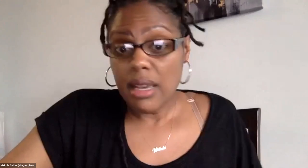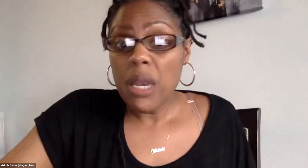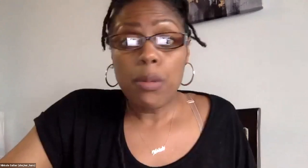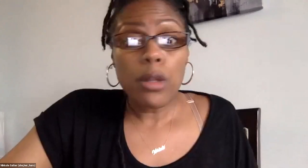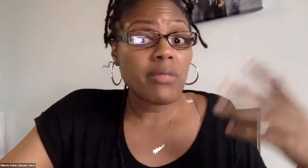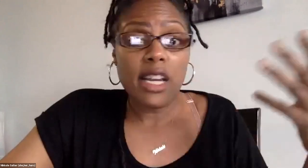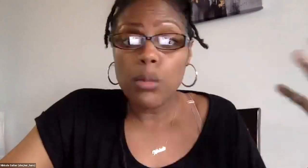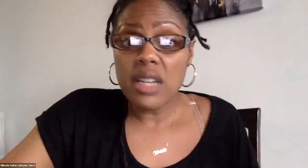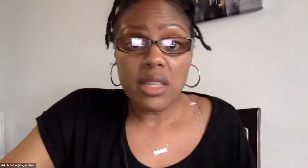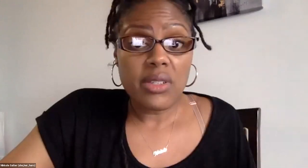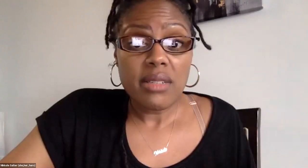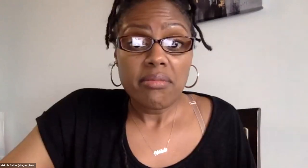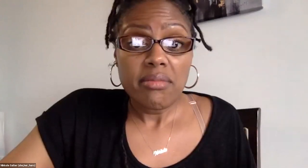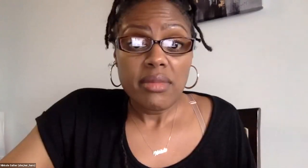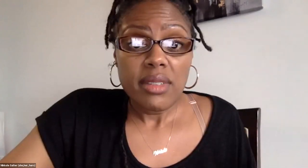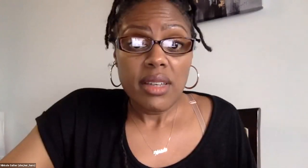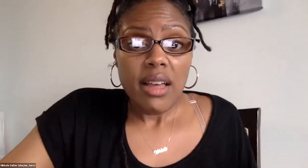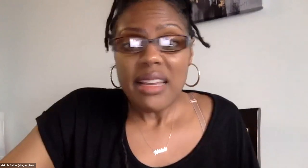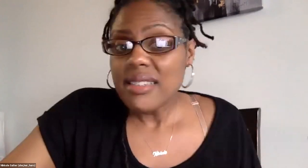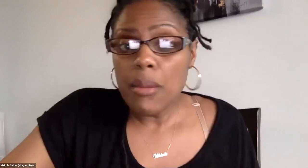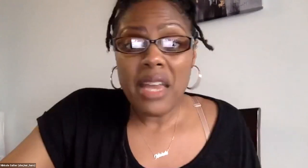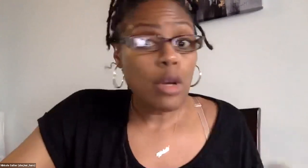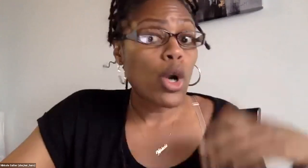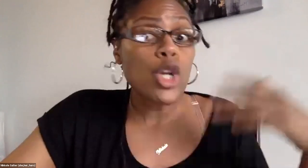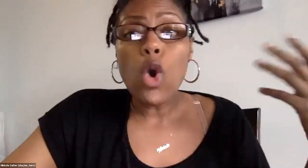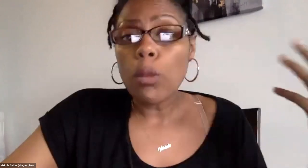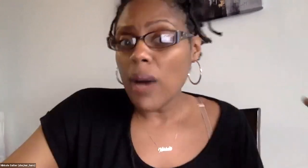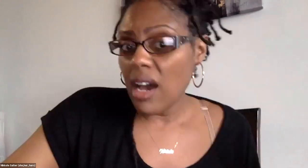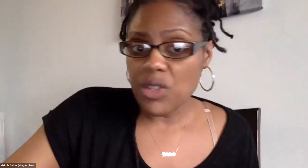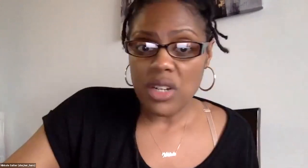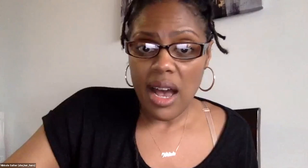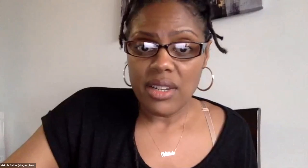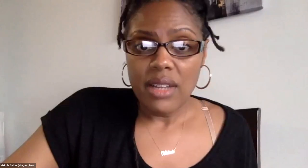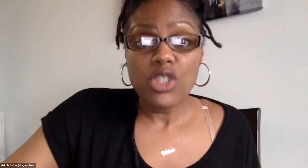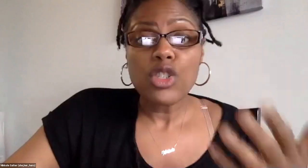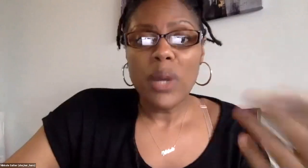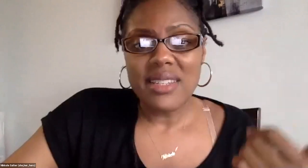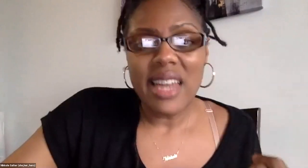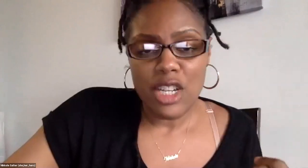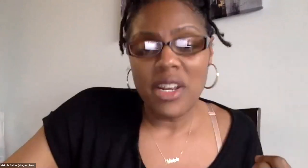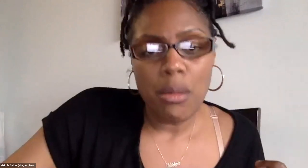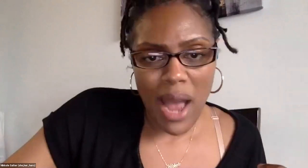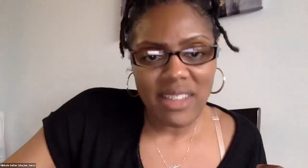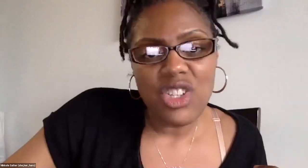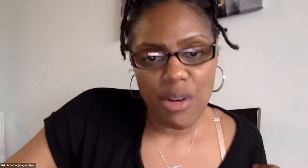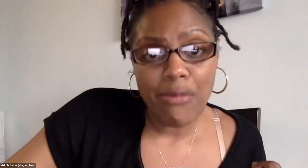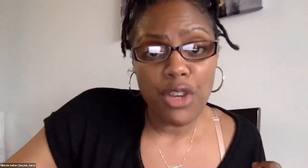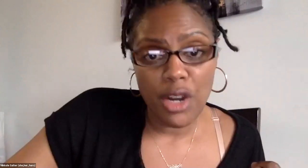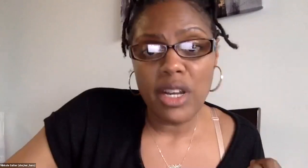some people are more valuable than others, that some things are more normal while others are not just as we as a nation in practice year after year